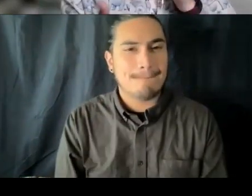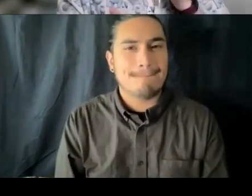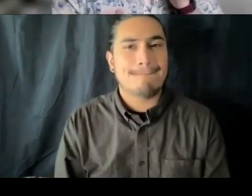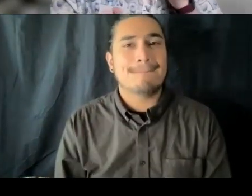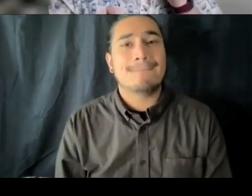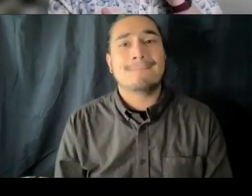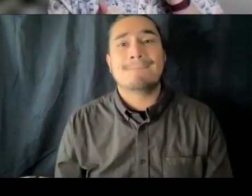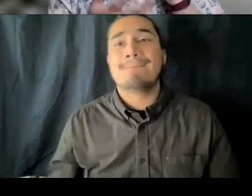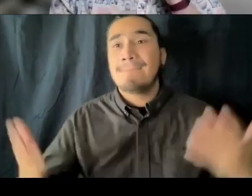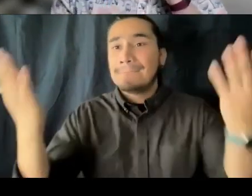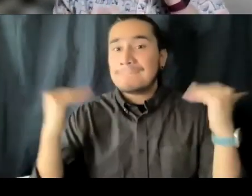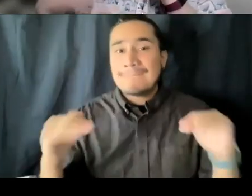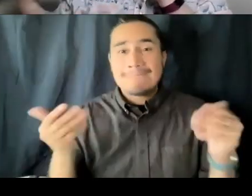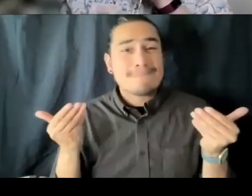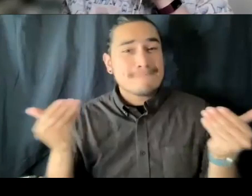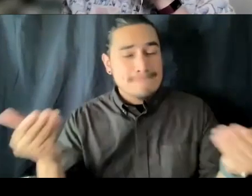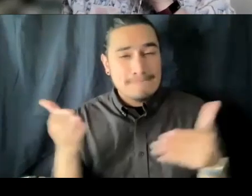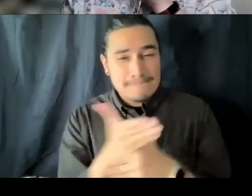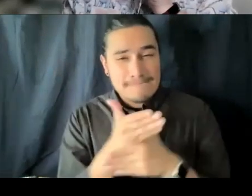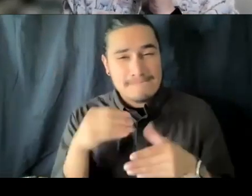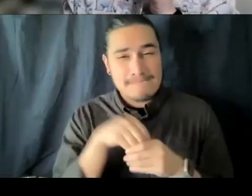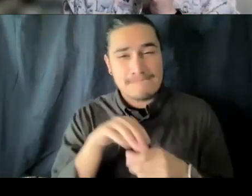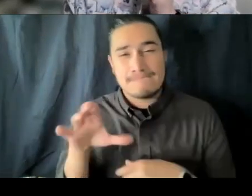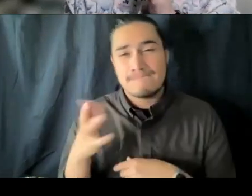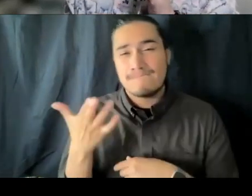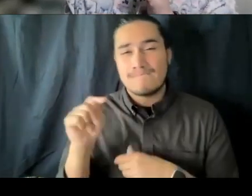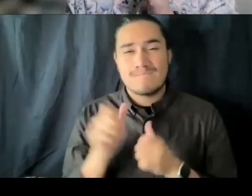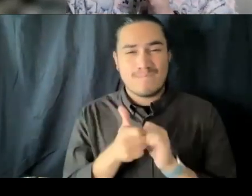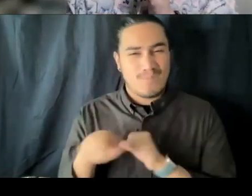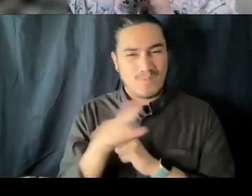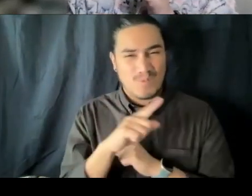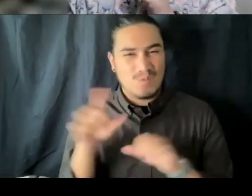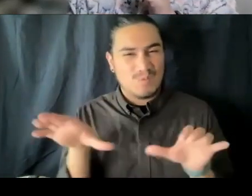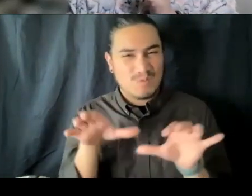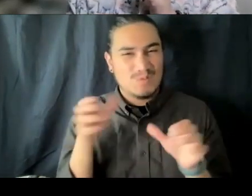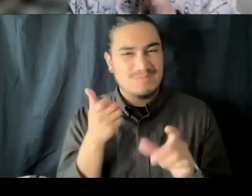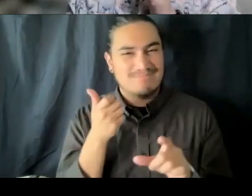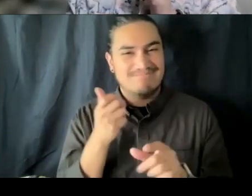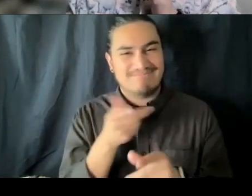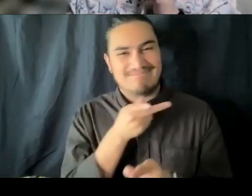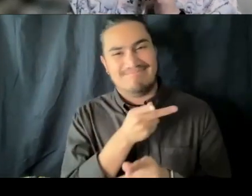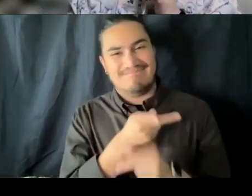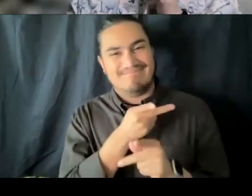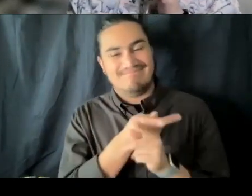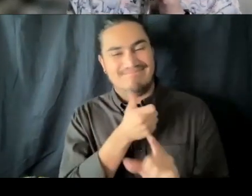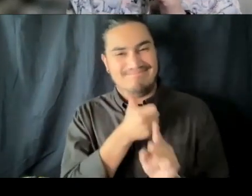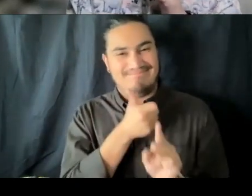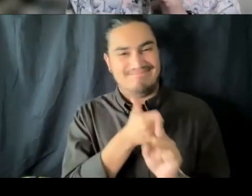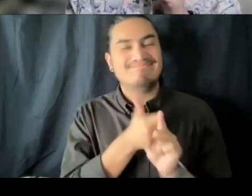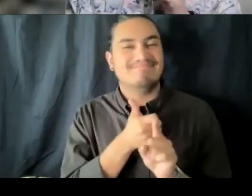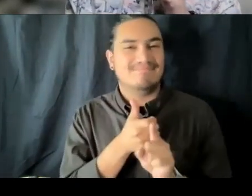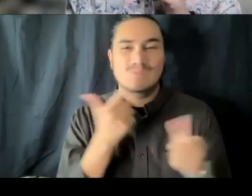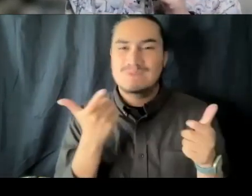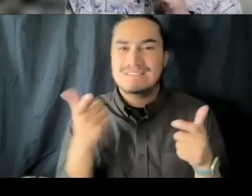So feel free to share in the chat how you take care of yourselves. I think this is a big one and we always need more examples of that.